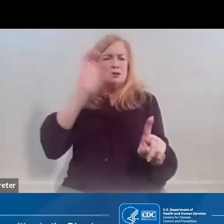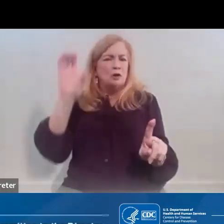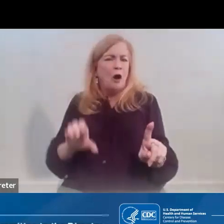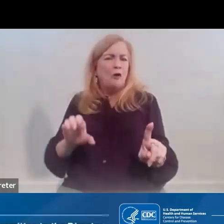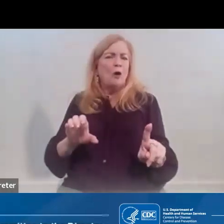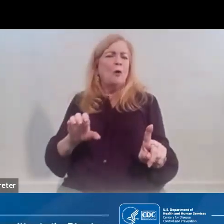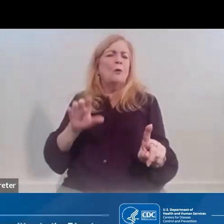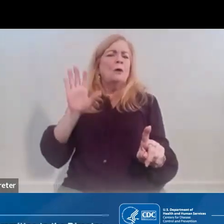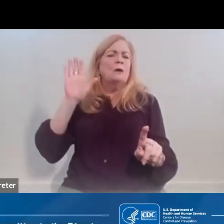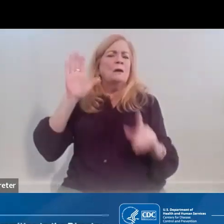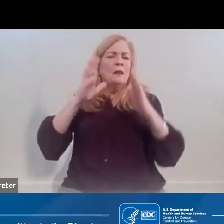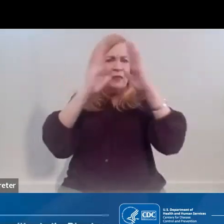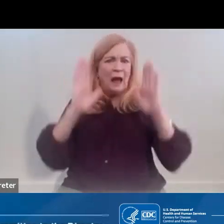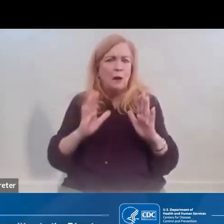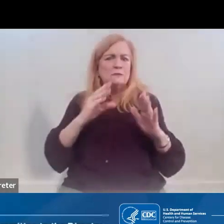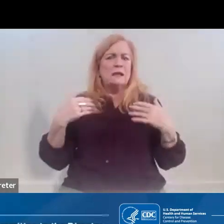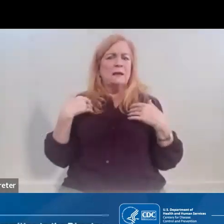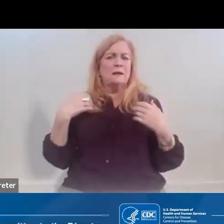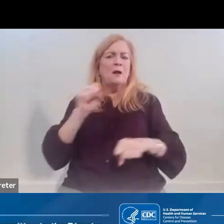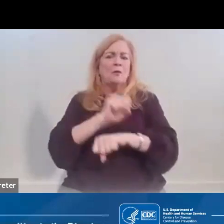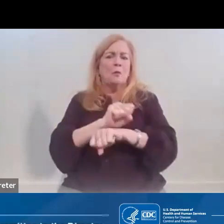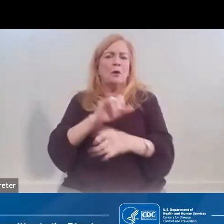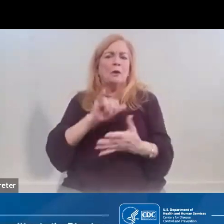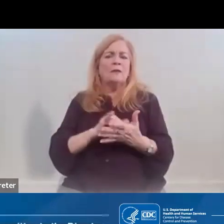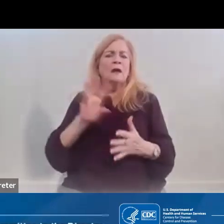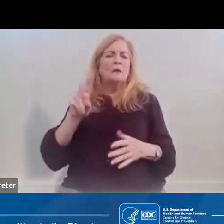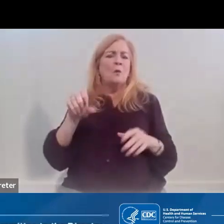and health work that was done, which would mean, you know,